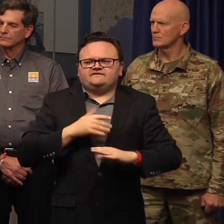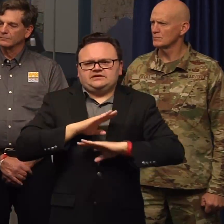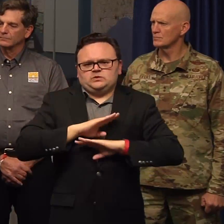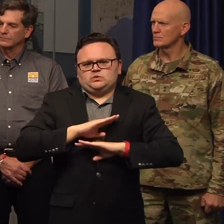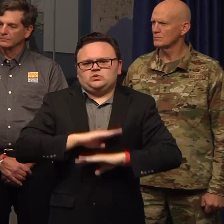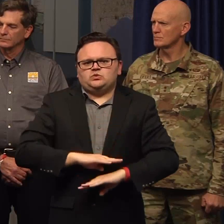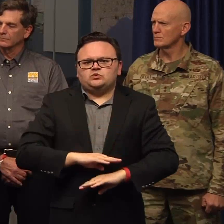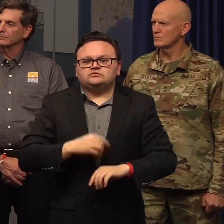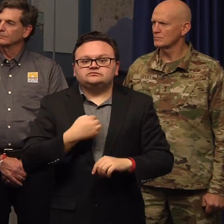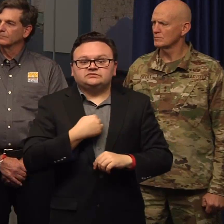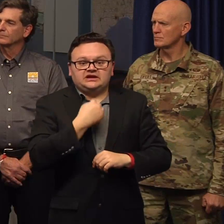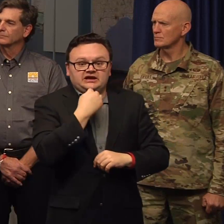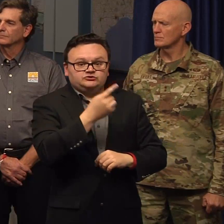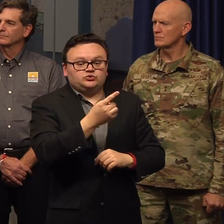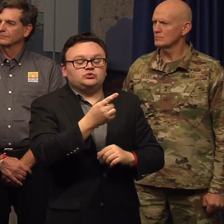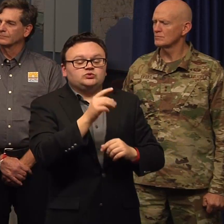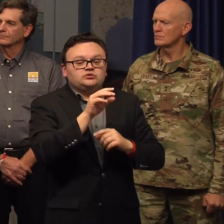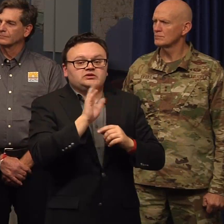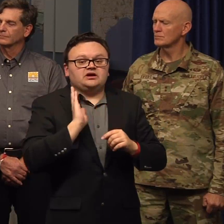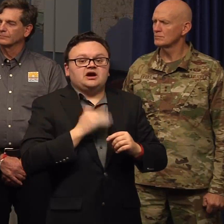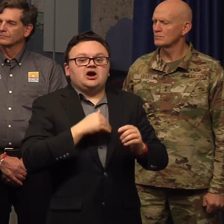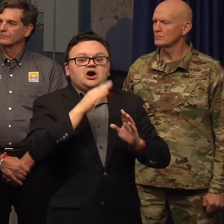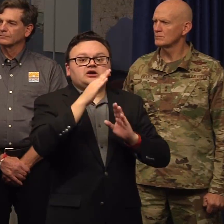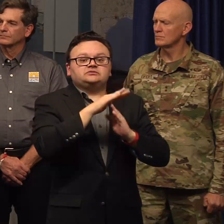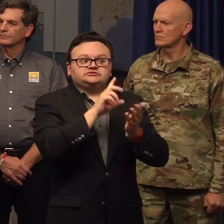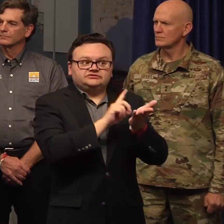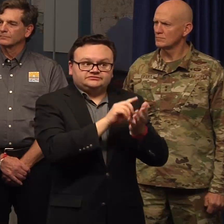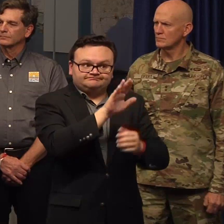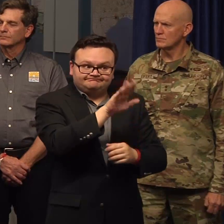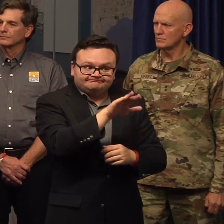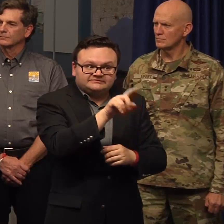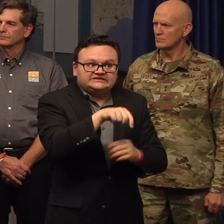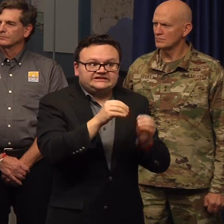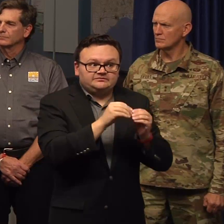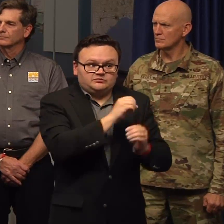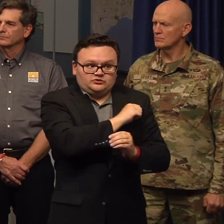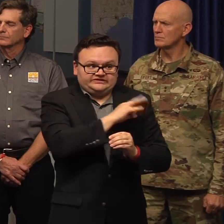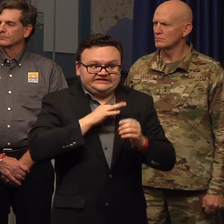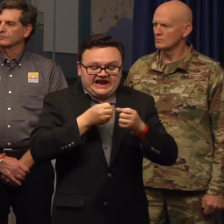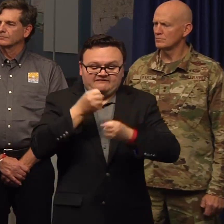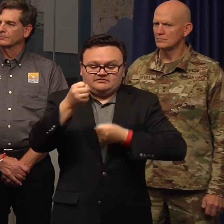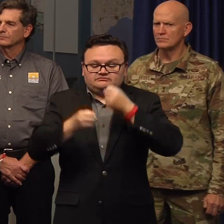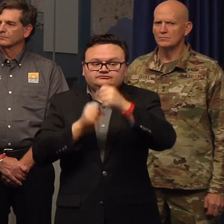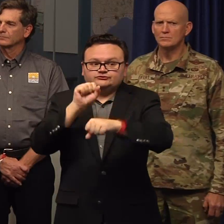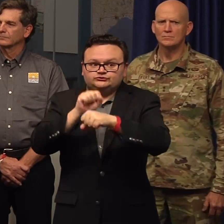STAFF FIELDING THESE CALL BECAUSE I THINK THAT A LOT OF PEOPLE ARE CONFUSED. THEY WANT SOME ANSWERS AND IF YOU CAN TALK TO A LIVE PERSON